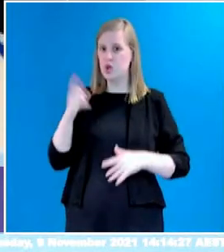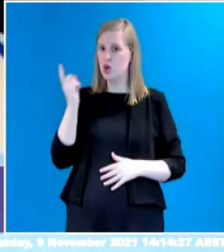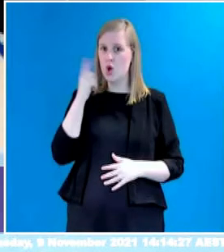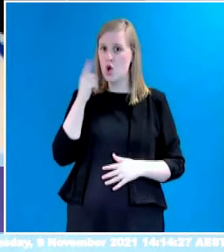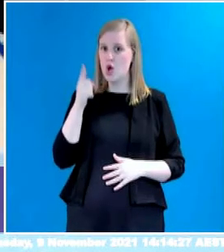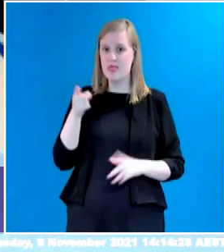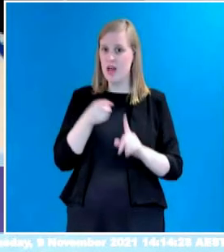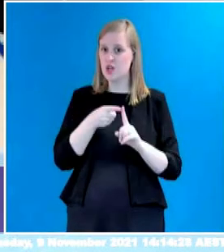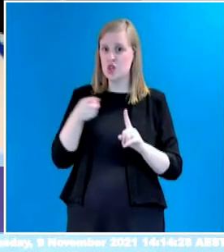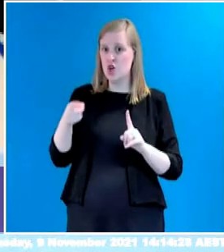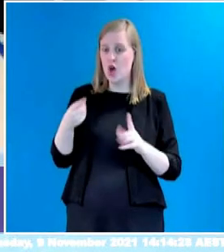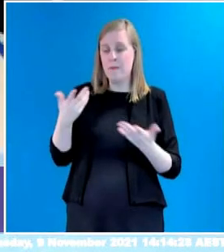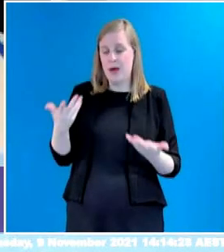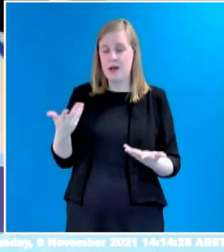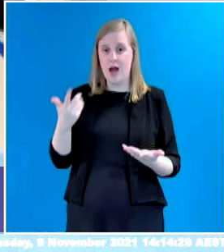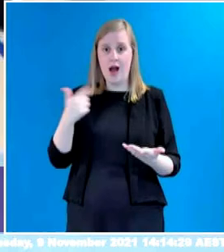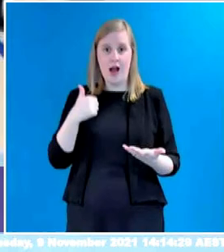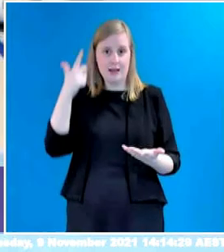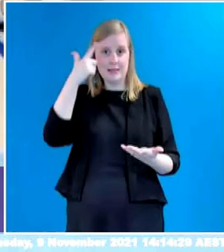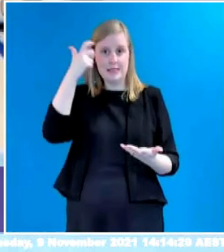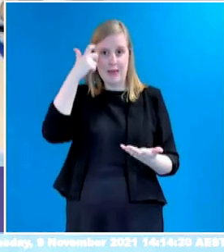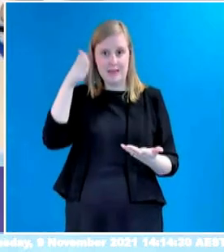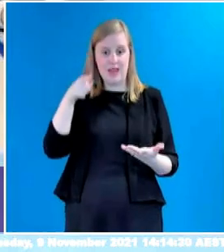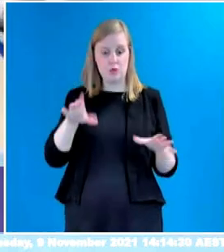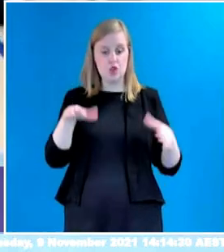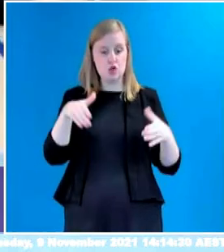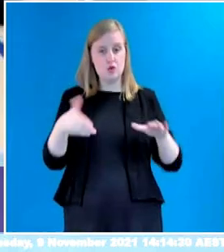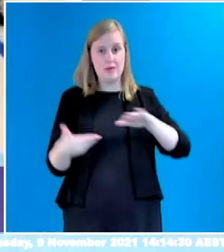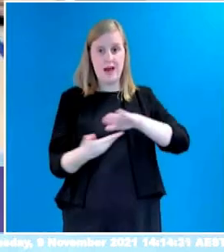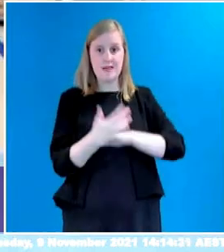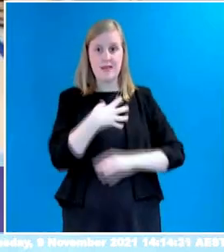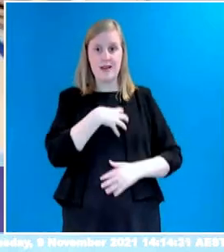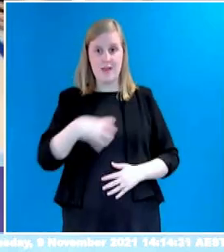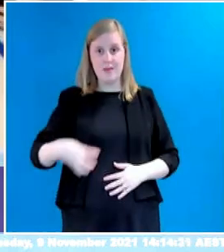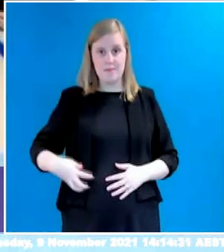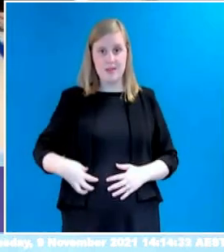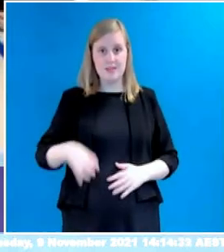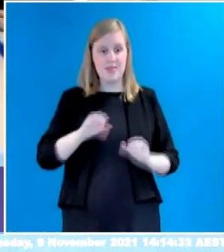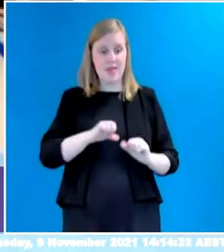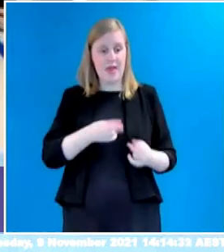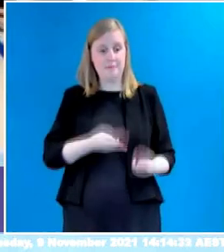working mechanism within government to consider --- at a bureaucratic level, to